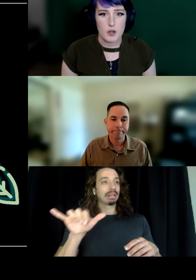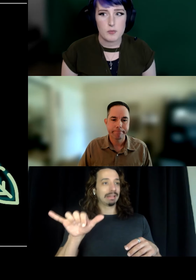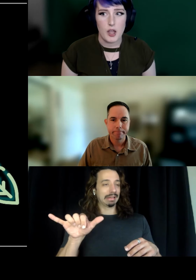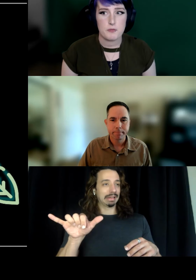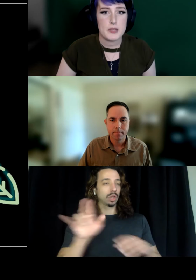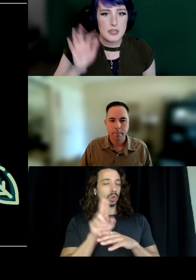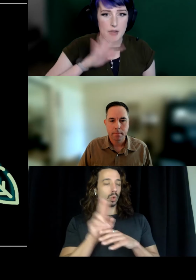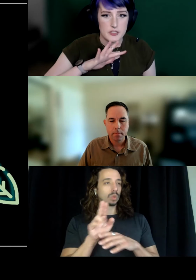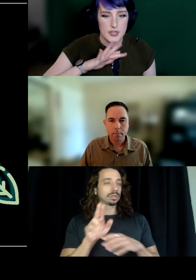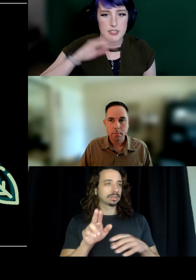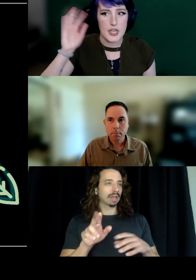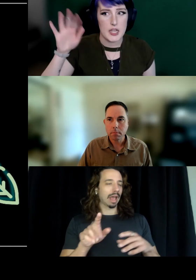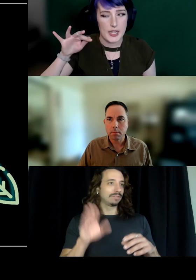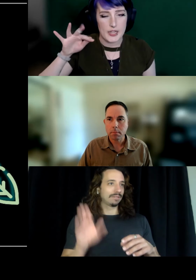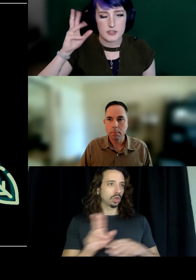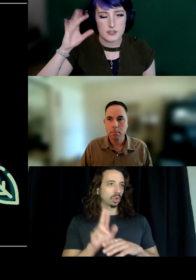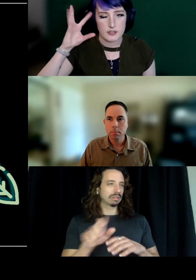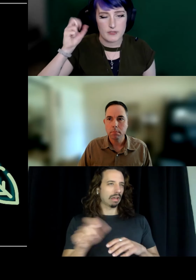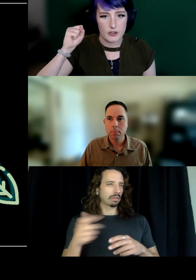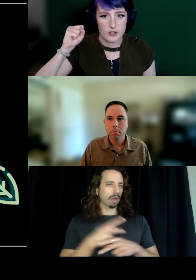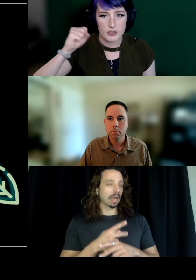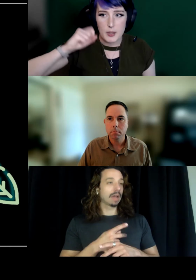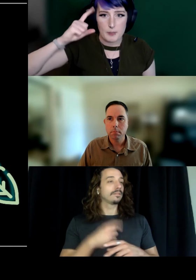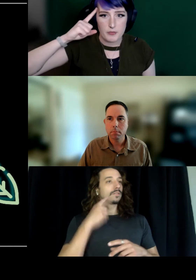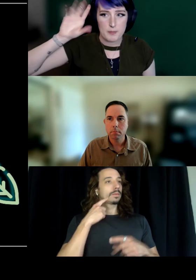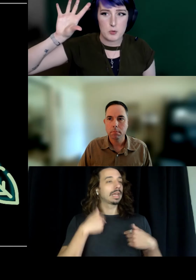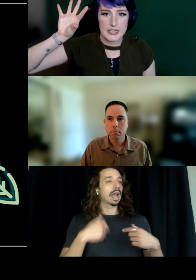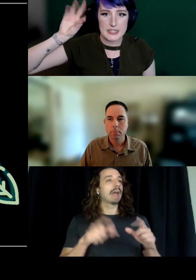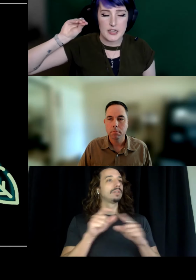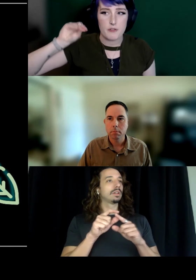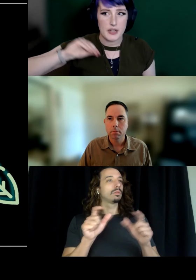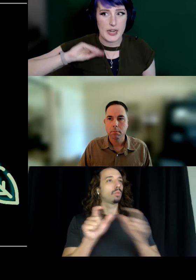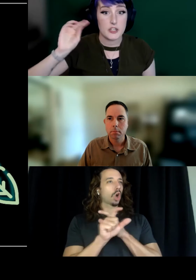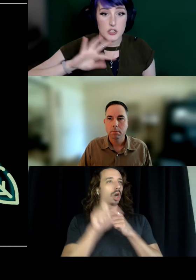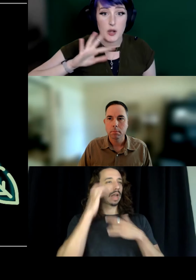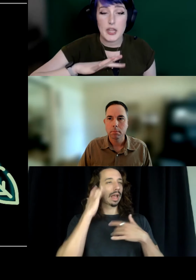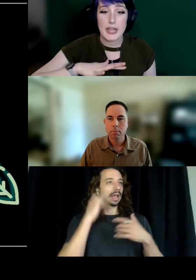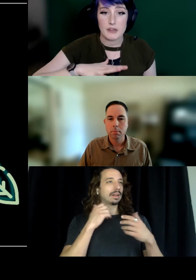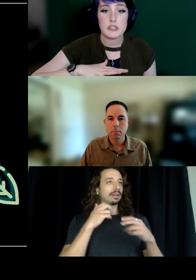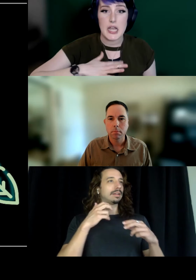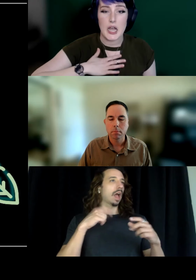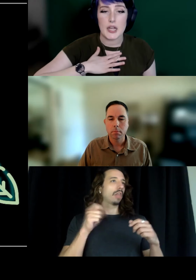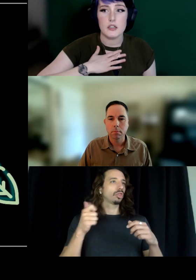check it out. For me, I have dyslexia and a lot of other fun brain stuff, and I I rely heavily on